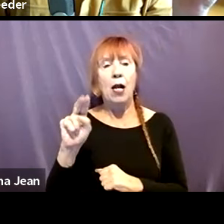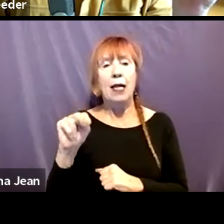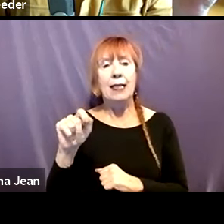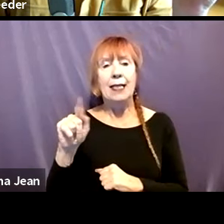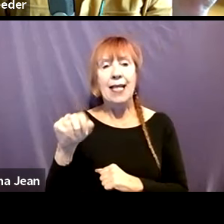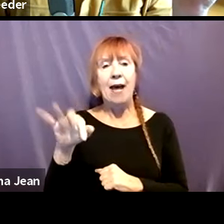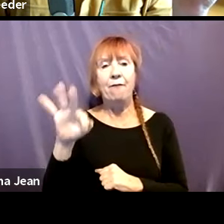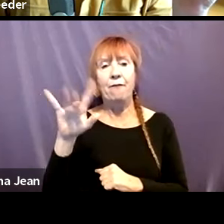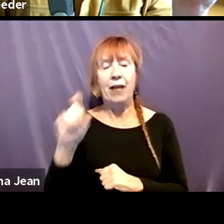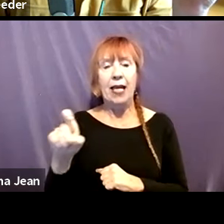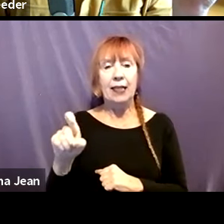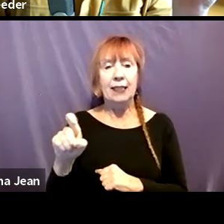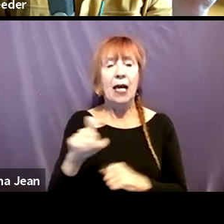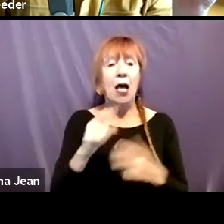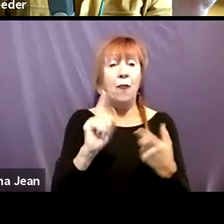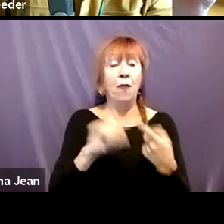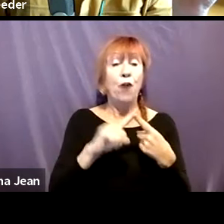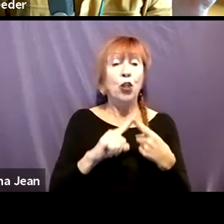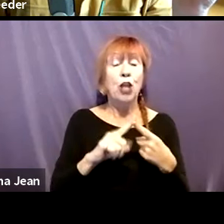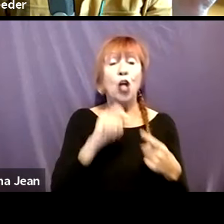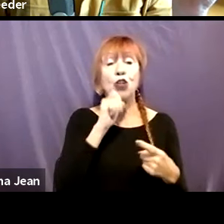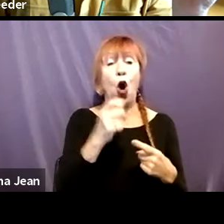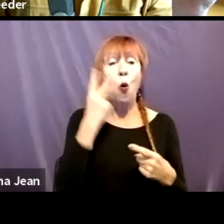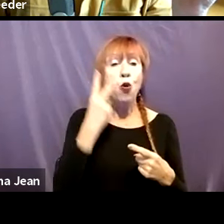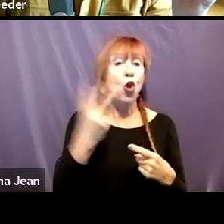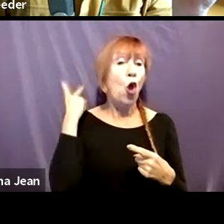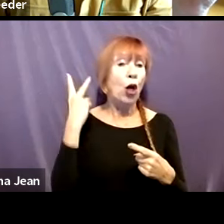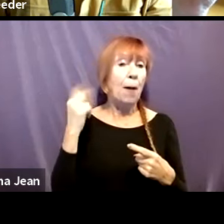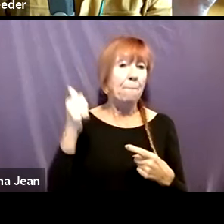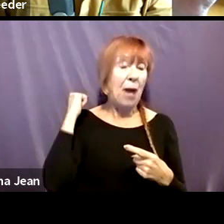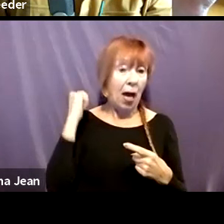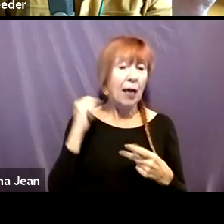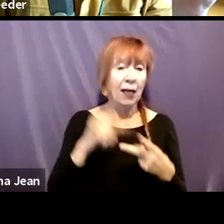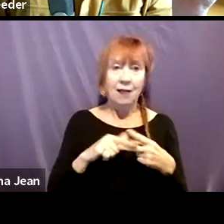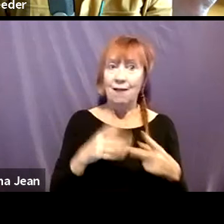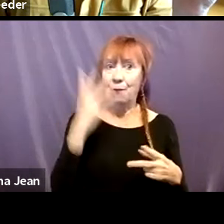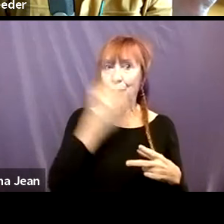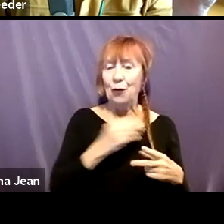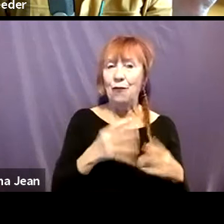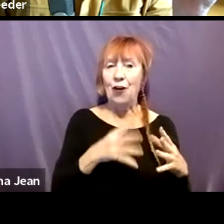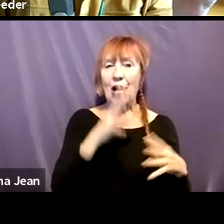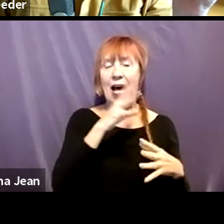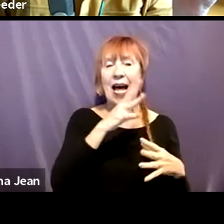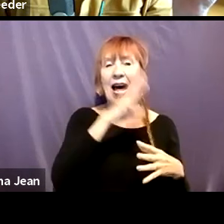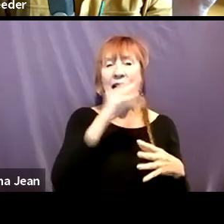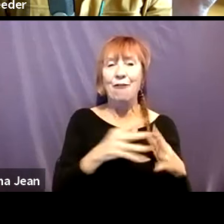with a lovely African American lead. That'll be coming out the end this year. So it's been exciting times.